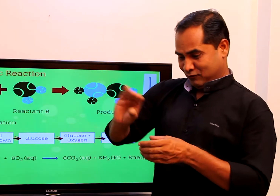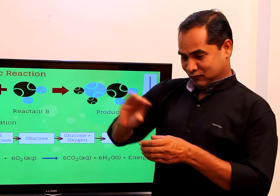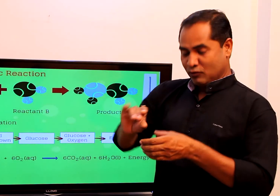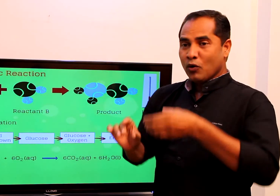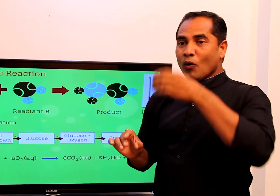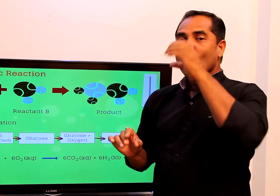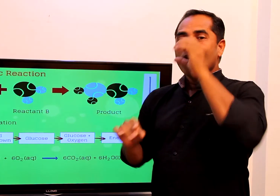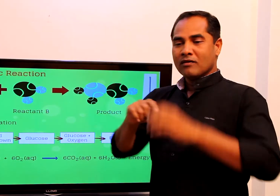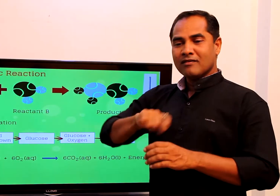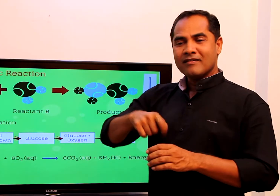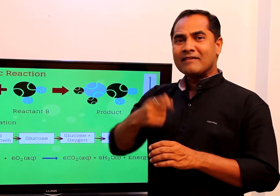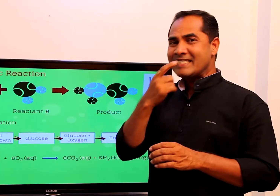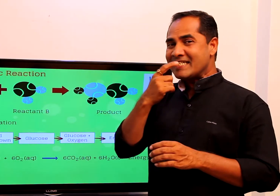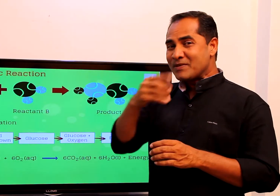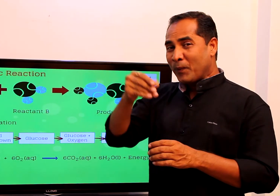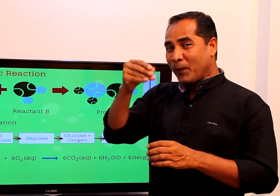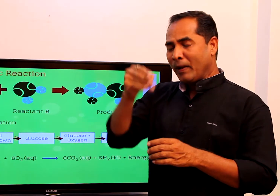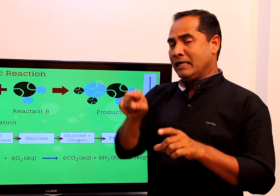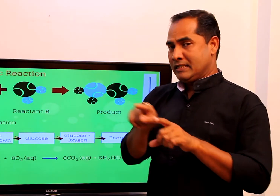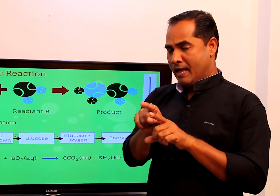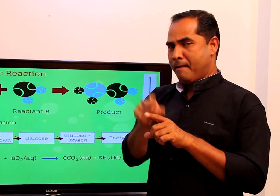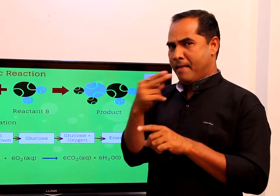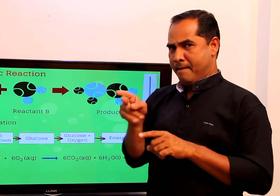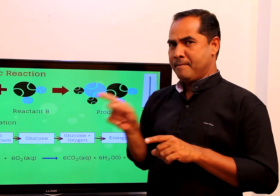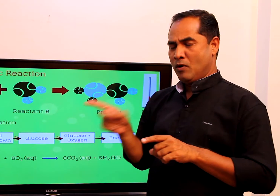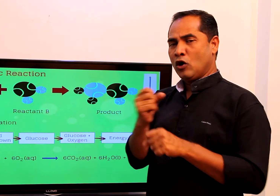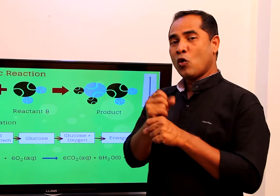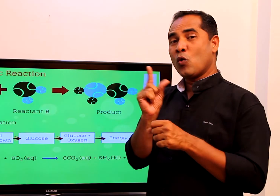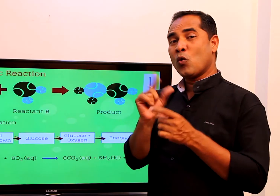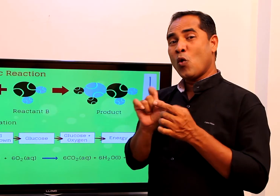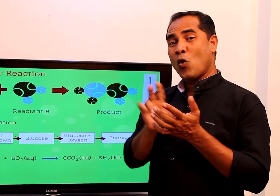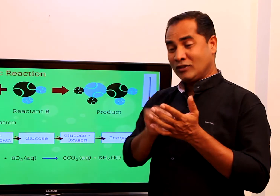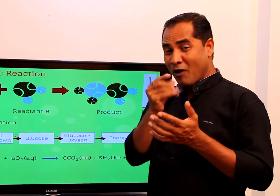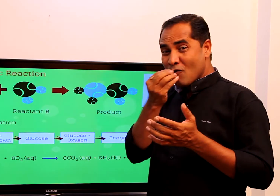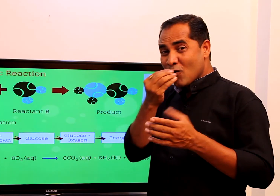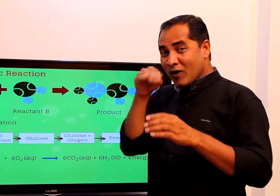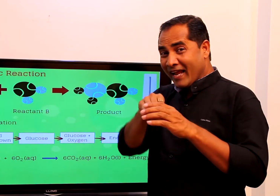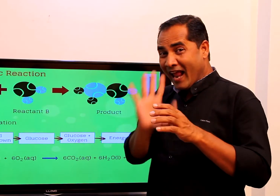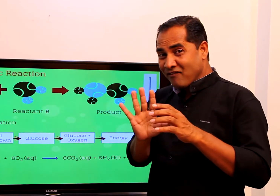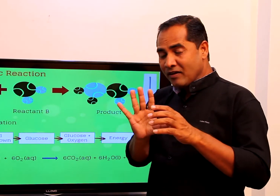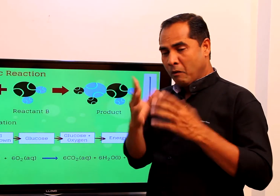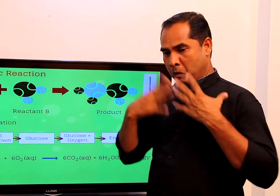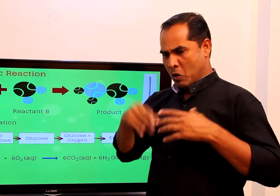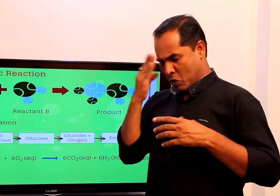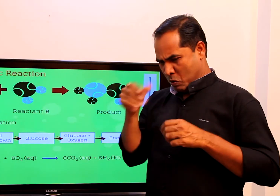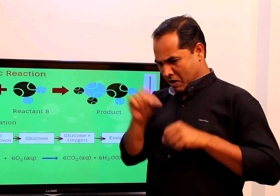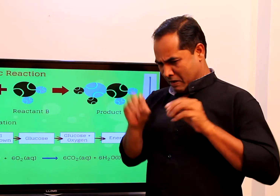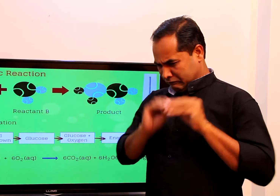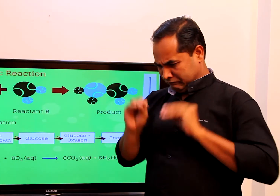thing that you use while you're running to get energy. Yes, glucose. So glucose